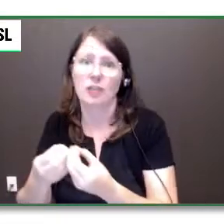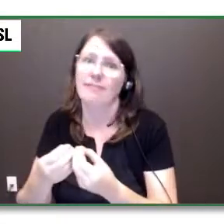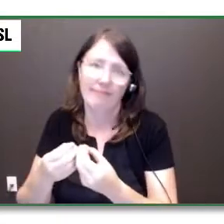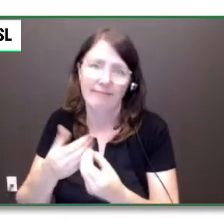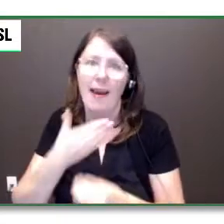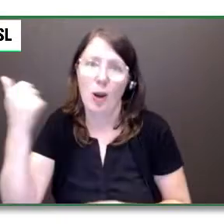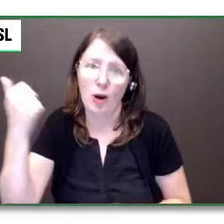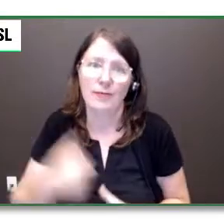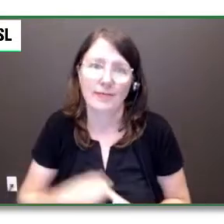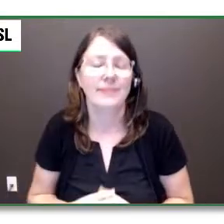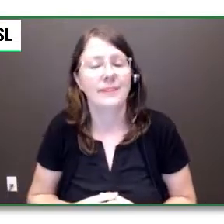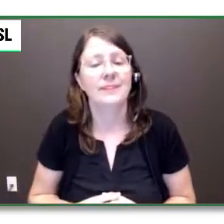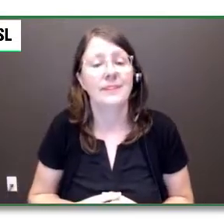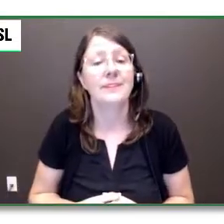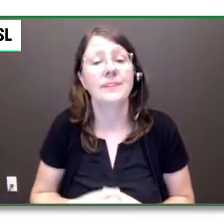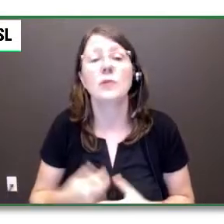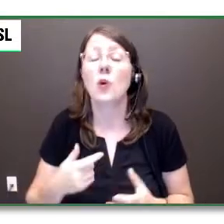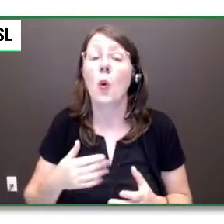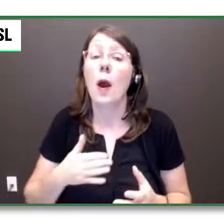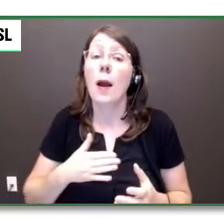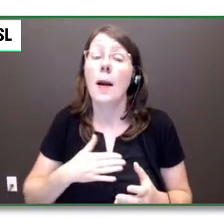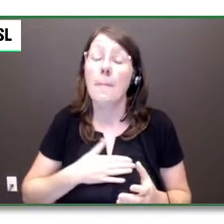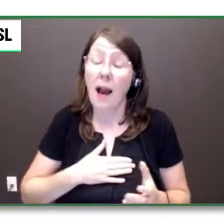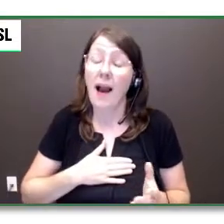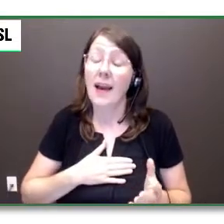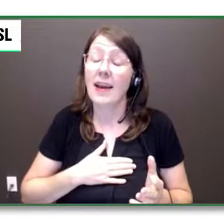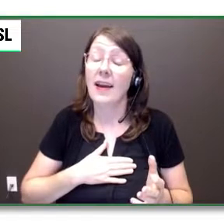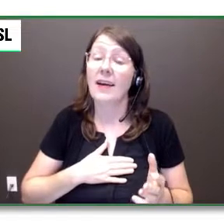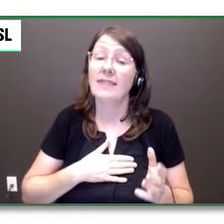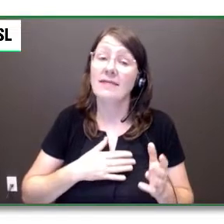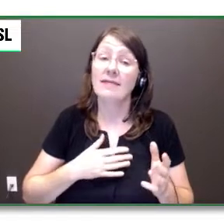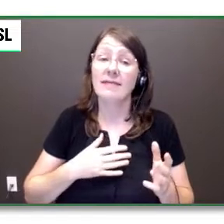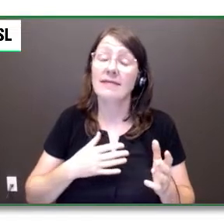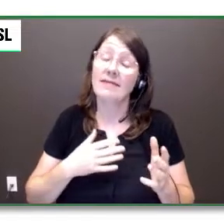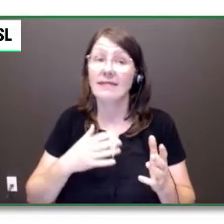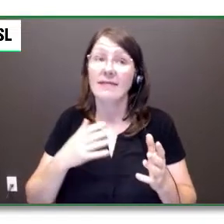that I call JEMMA which builds on this idea of